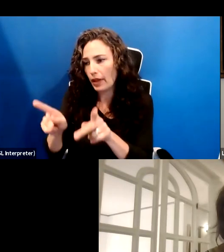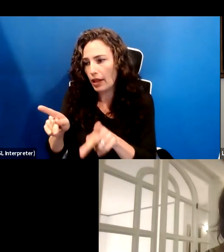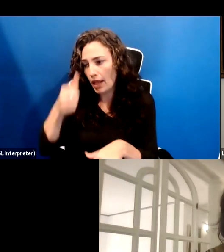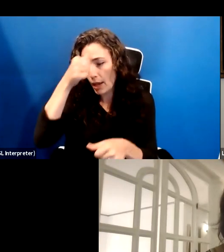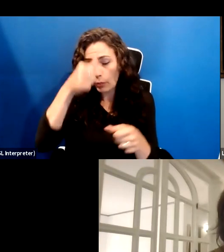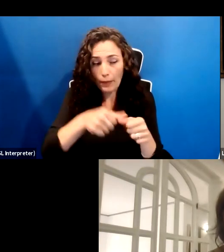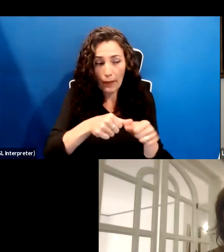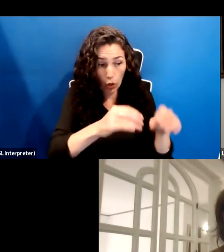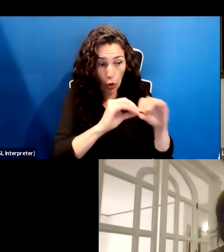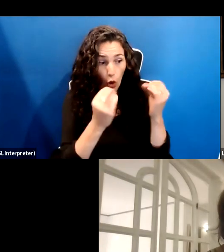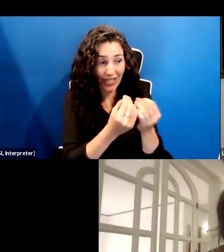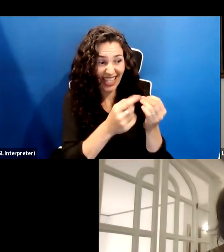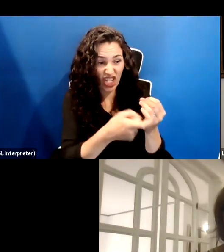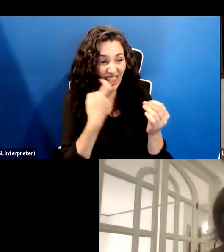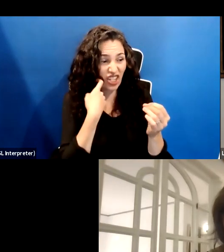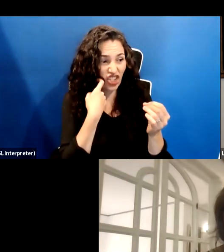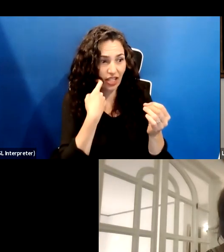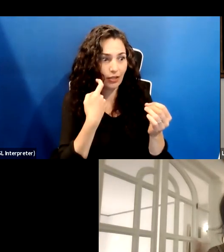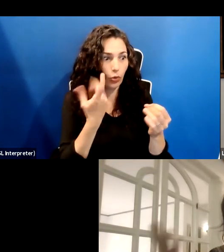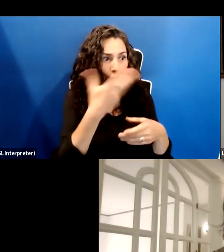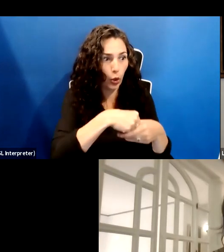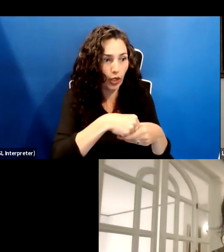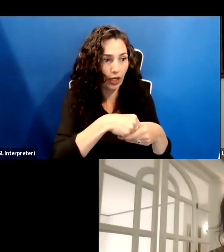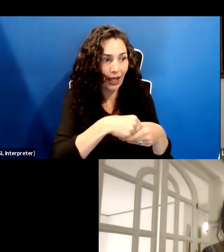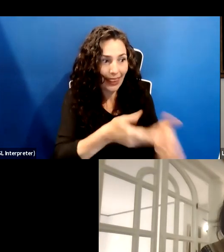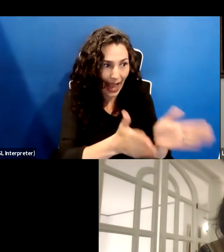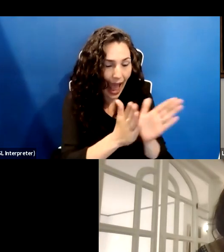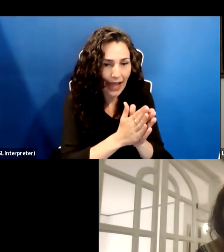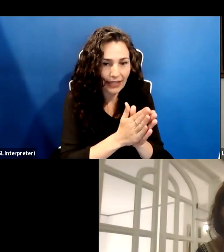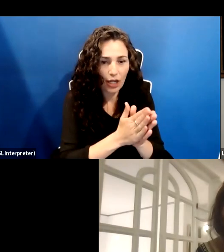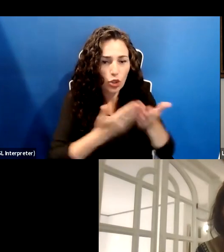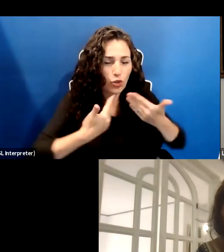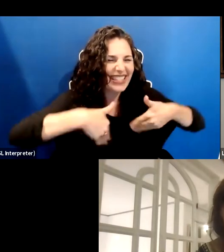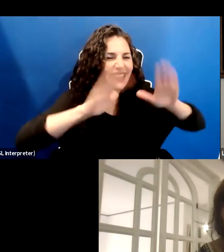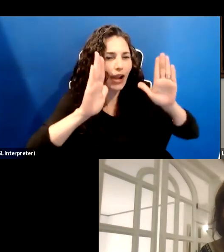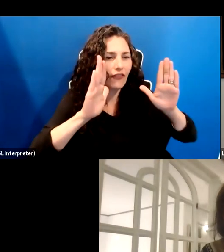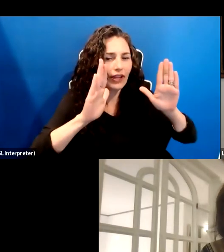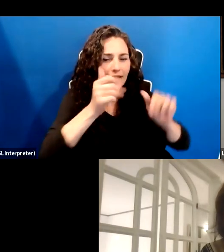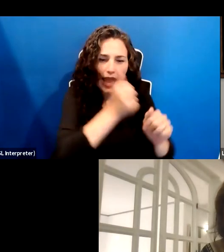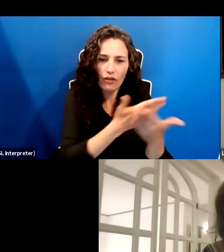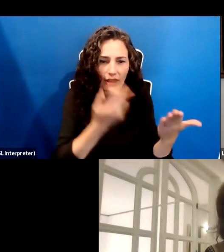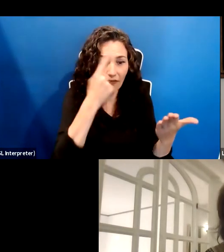And so in a way by being part of this film, (chuckles) Yeah. - it's happening again, right?